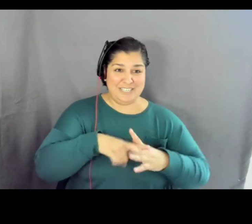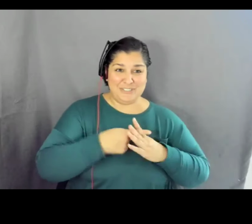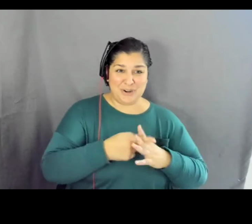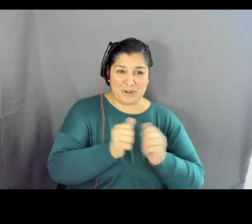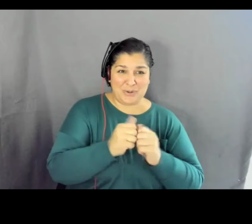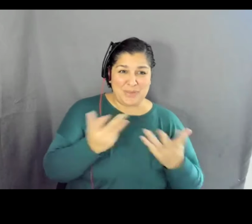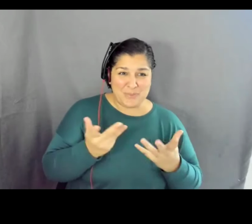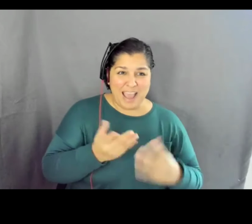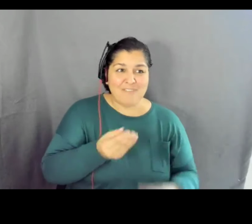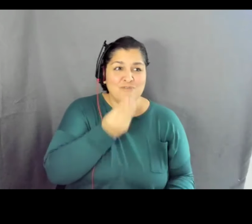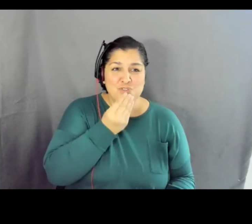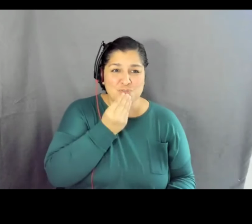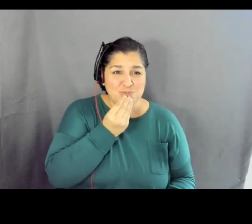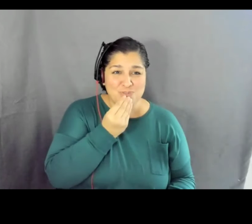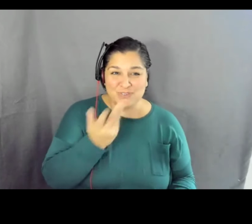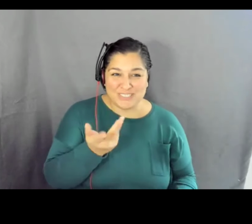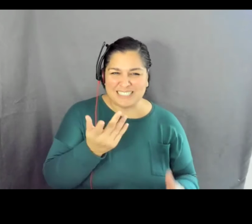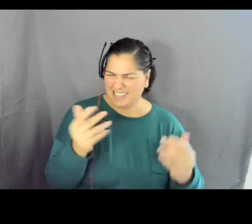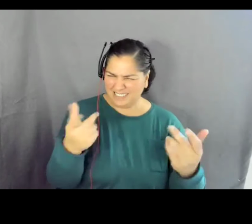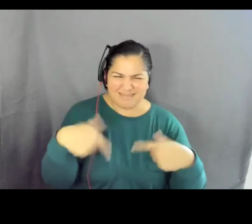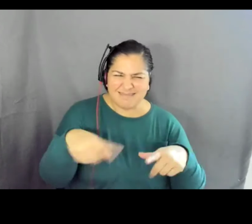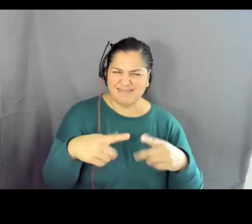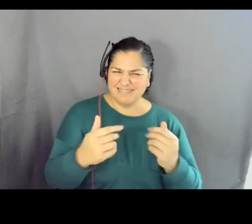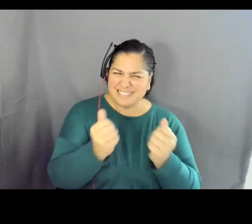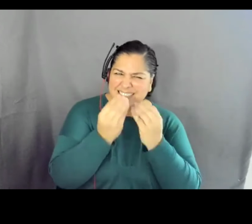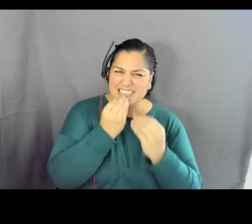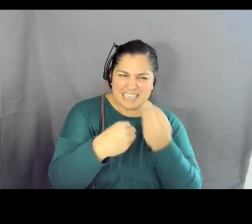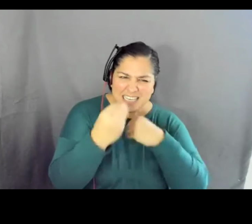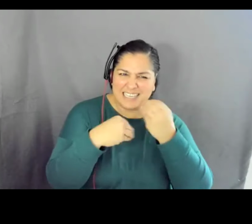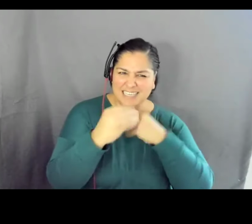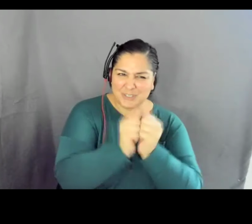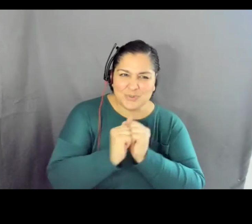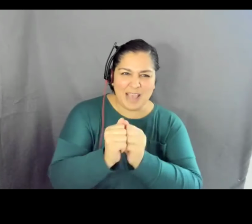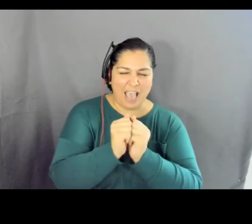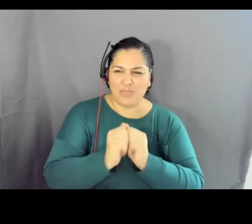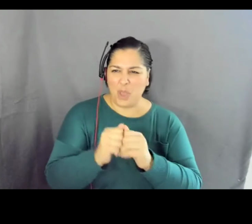let's just have let's just eat together and be with each other and learn about each other.